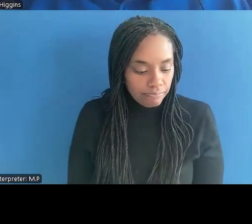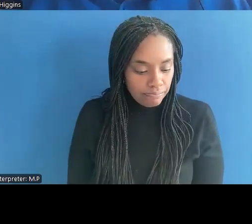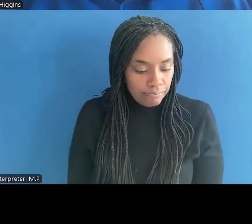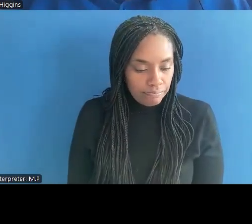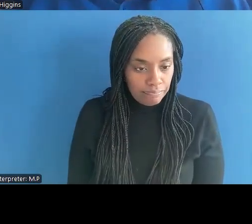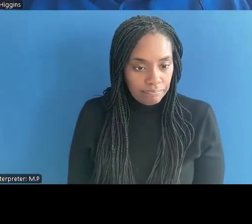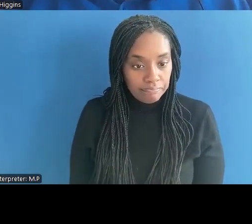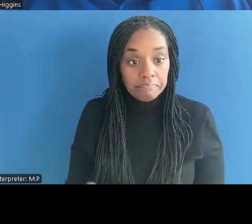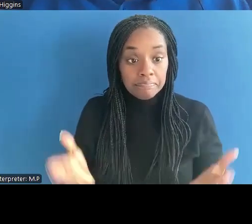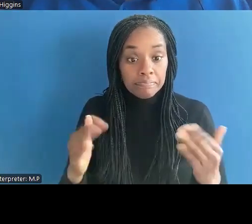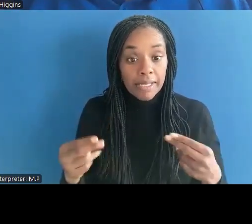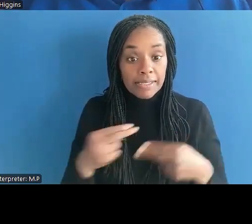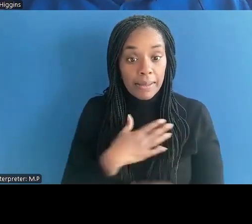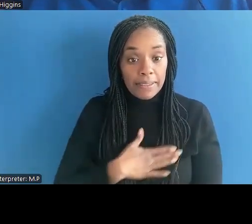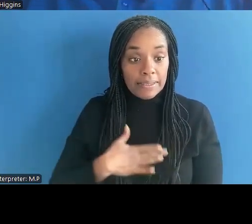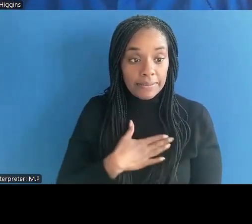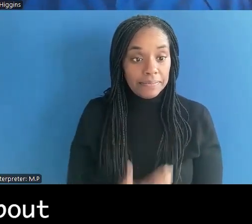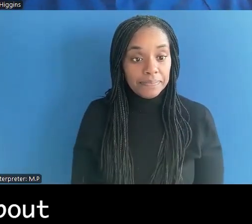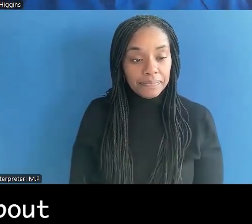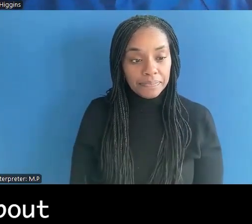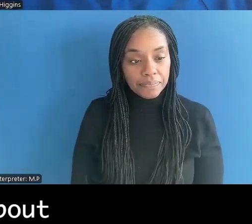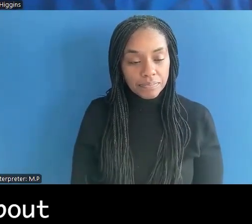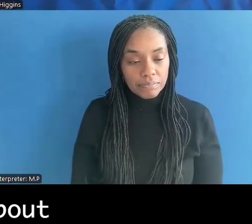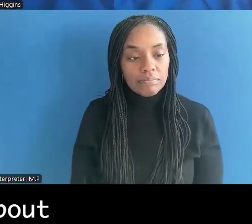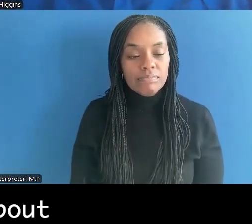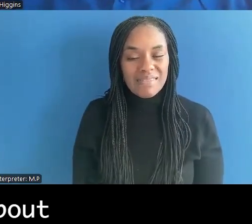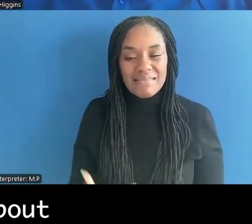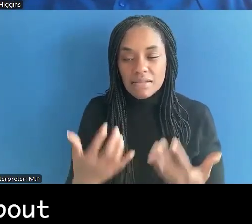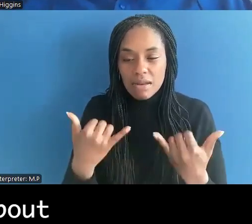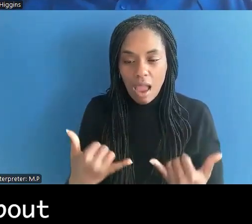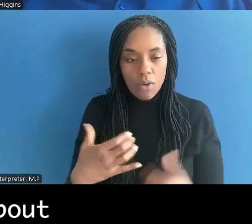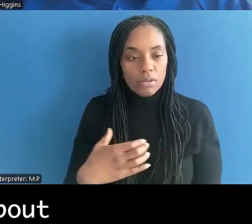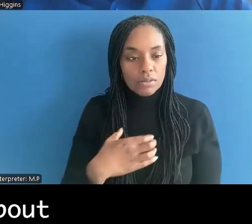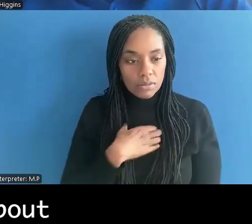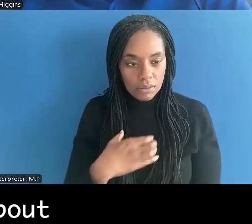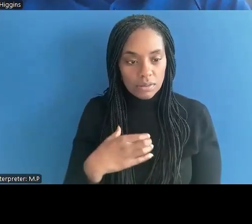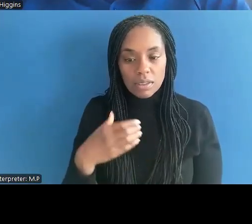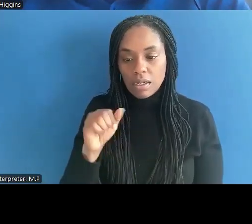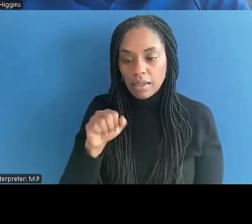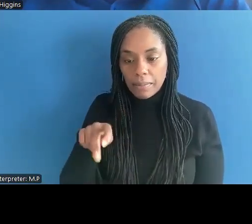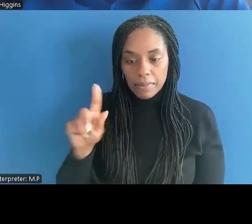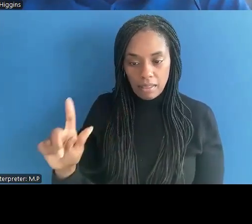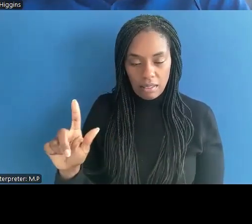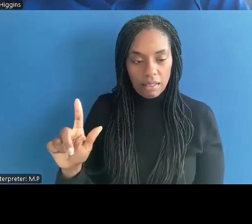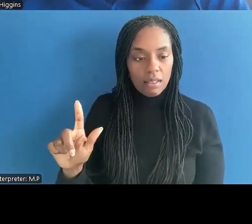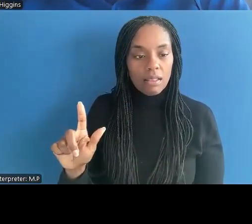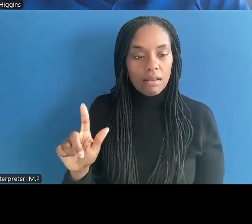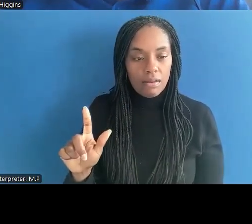Next slide please. So now we're going to talk about grievances and appeals. In Medi-Cal system.